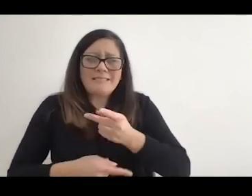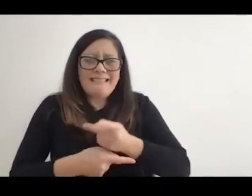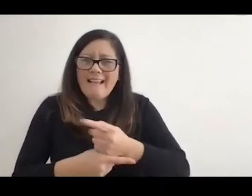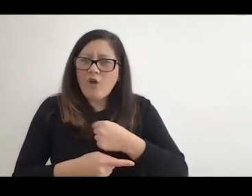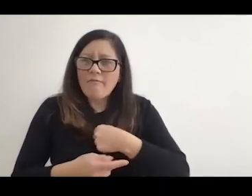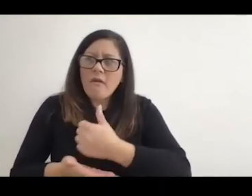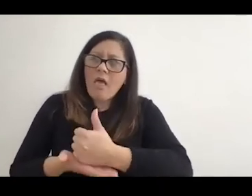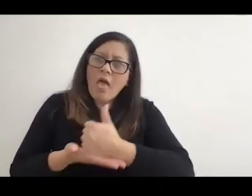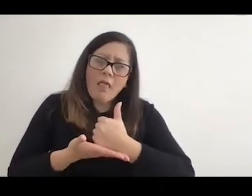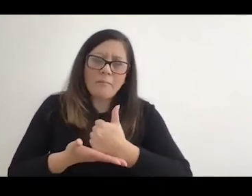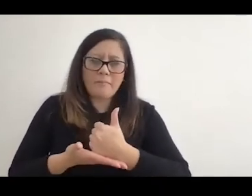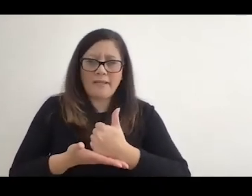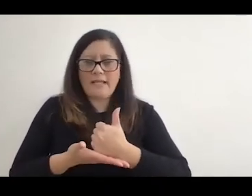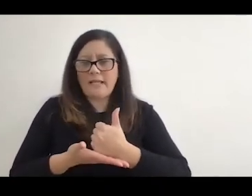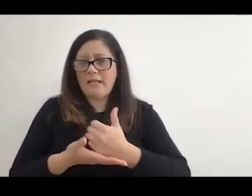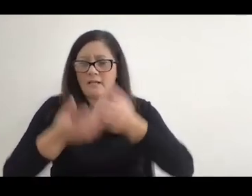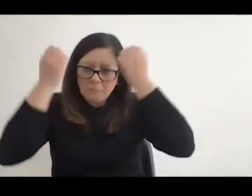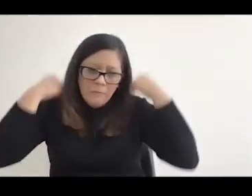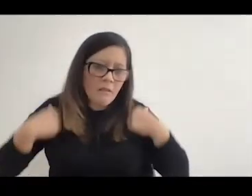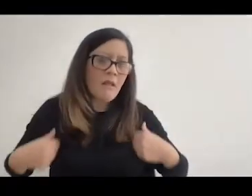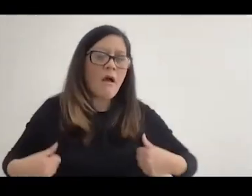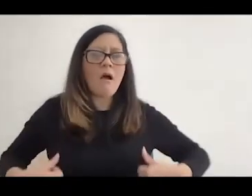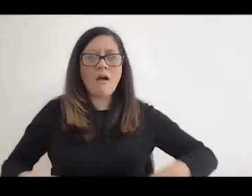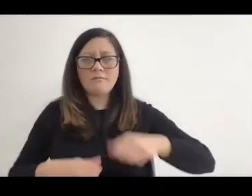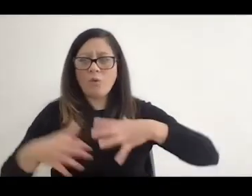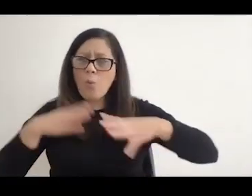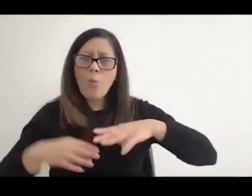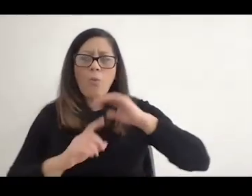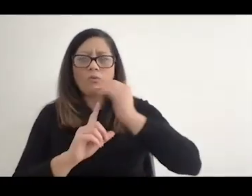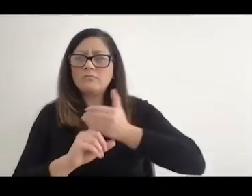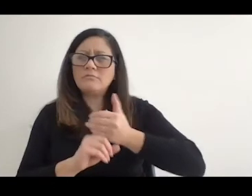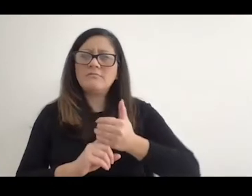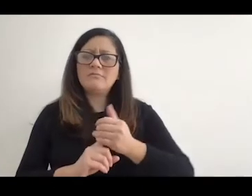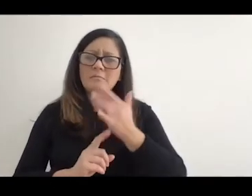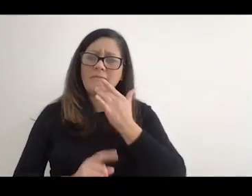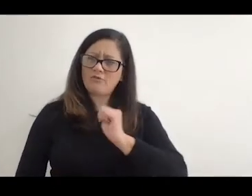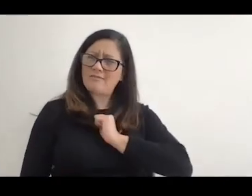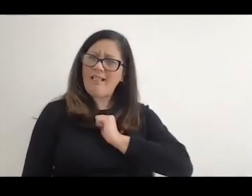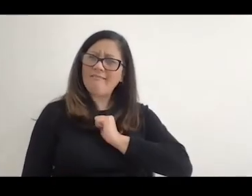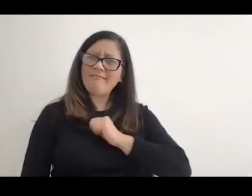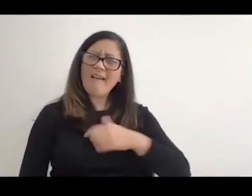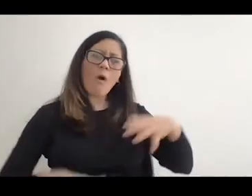I don't want him to have to help me pull on, you know, certain clothes. Or to do this I want to come